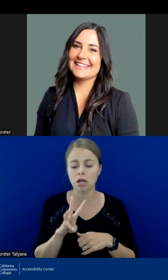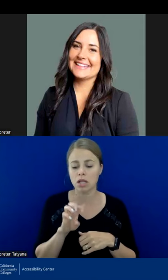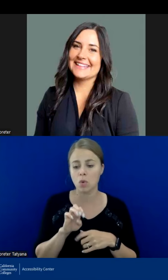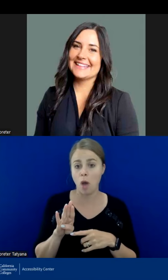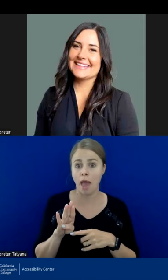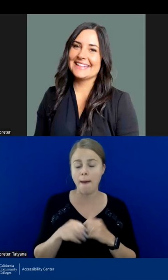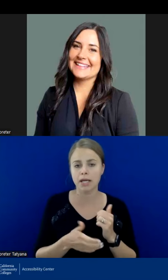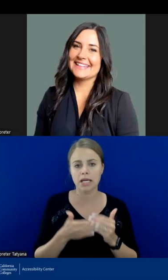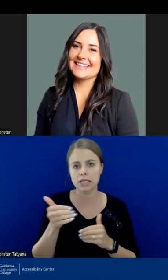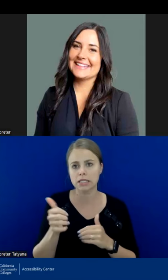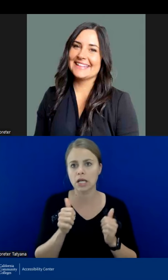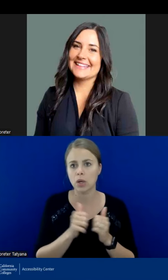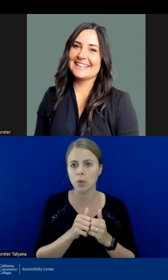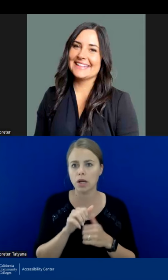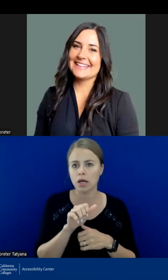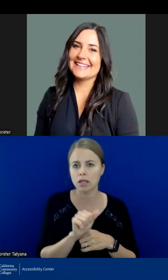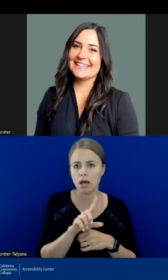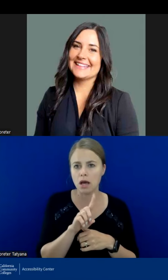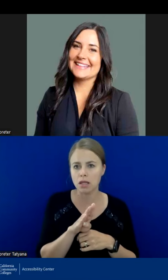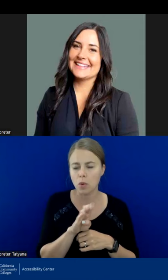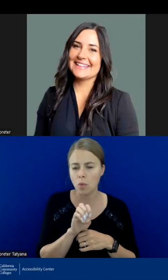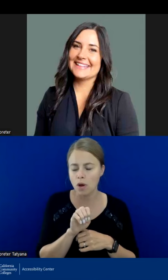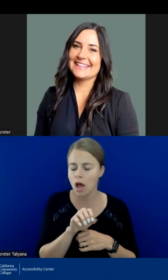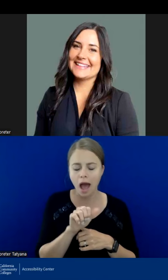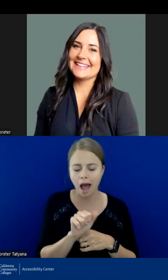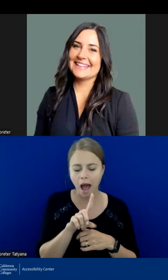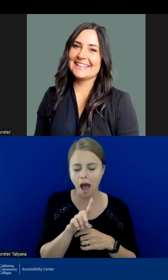with Adobe they're implementing some stuff.